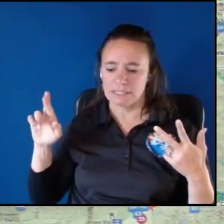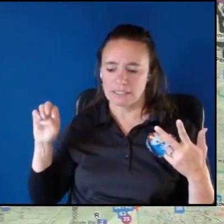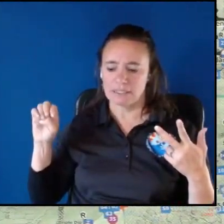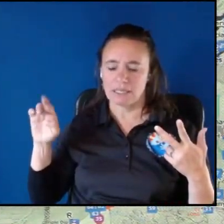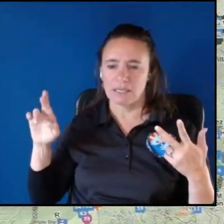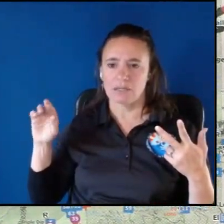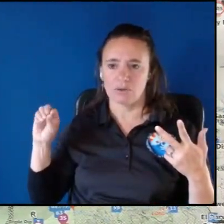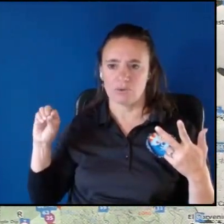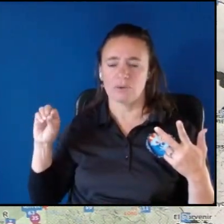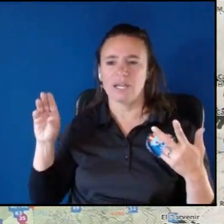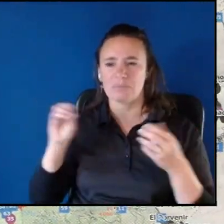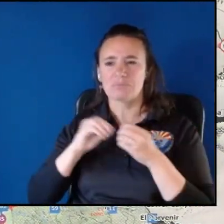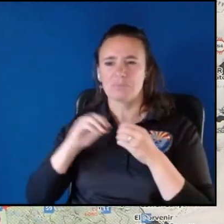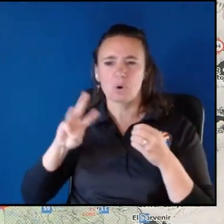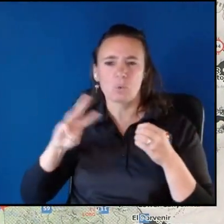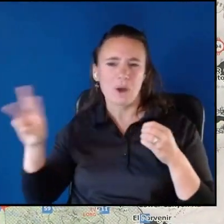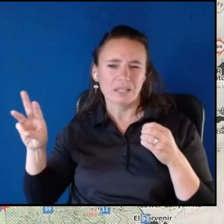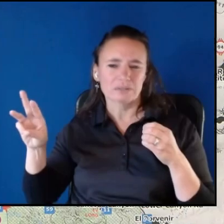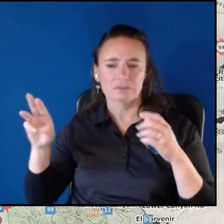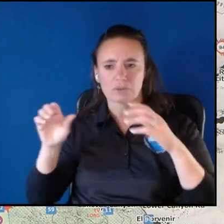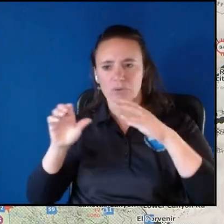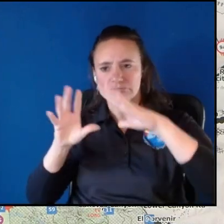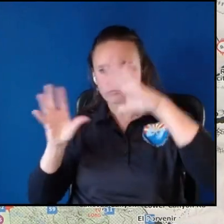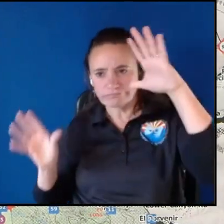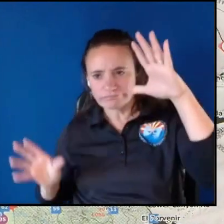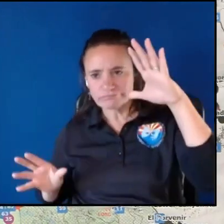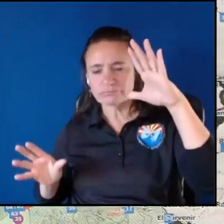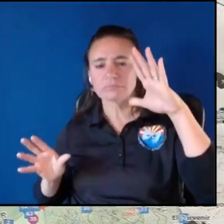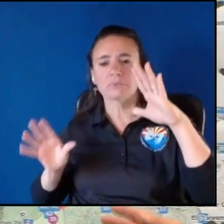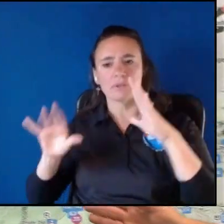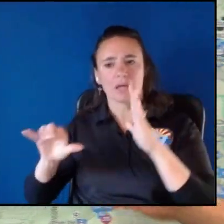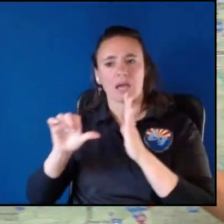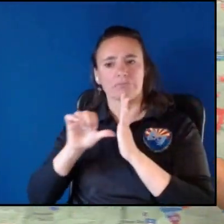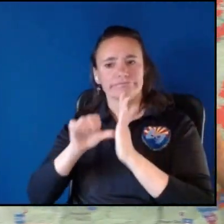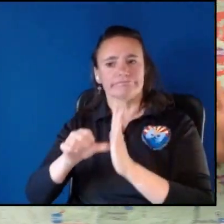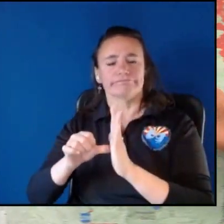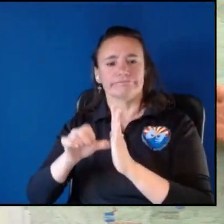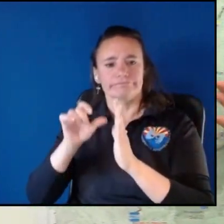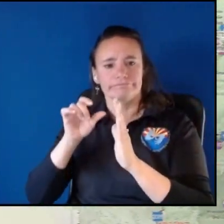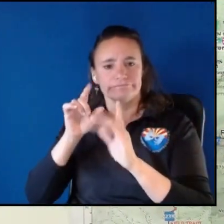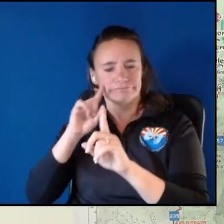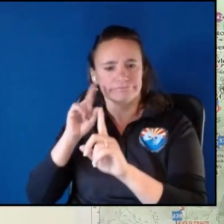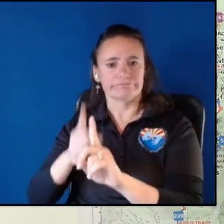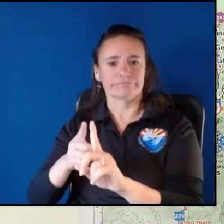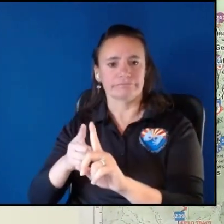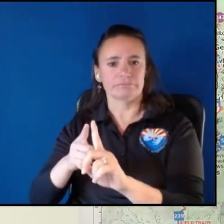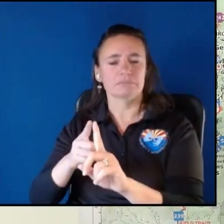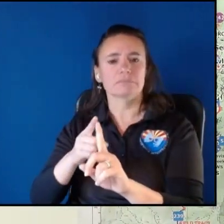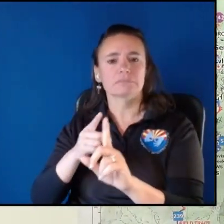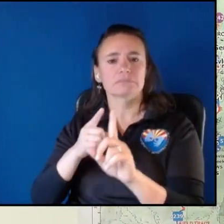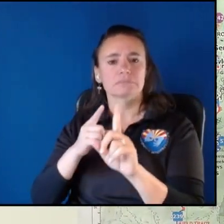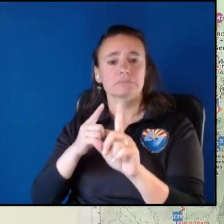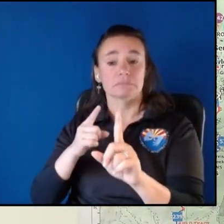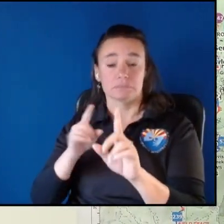That is the big picture. So that's really what we want to drive home. That this is important not only to the folks here, but we know to the